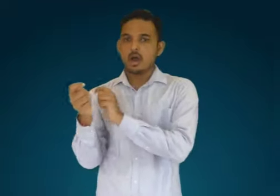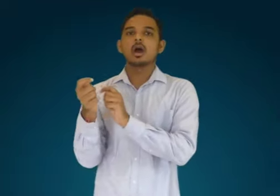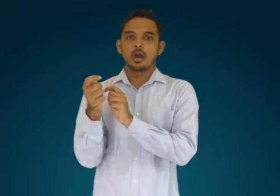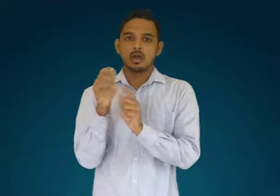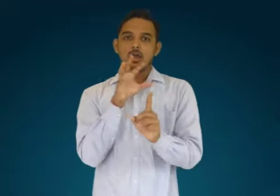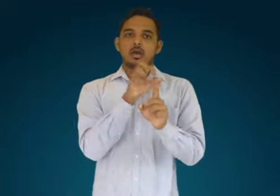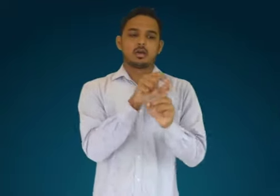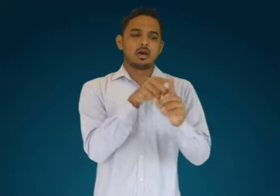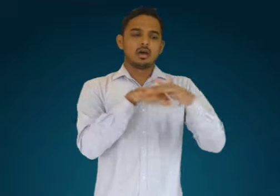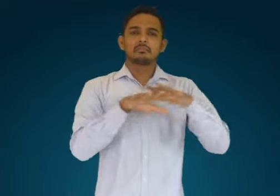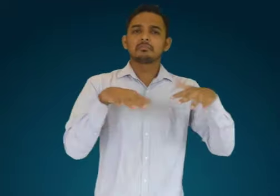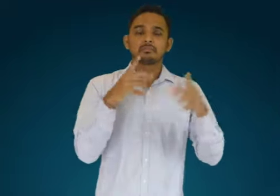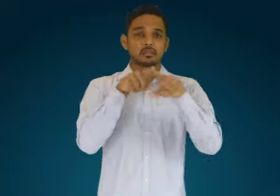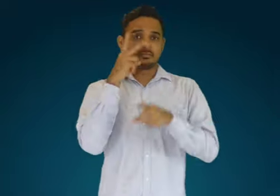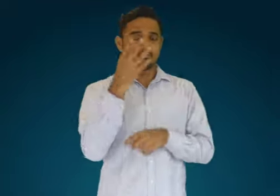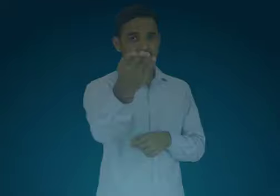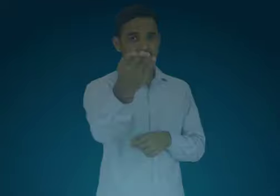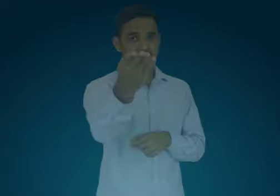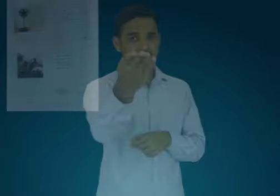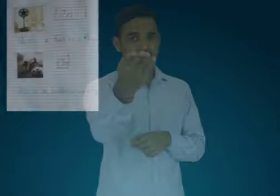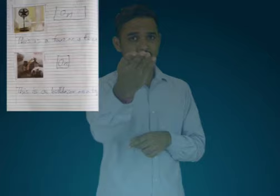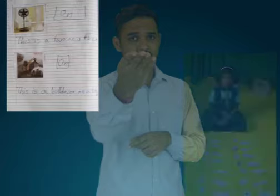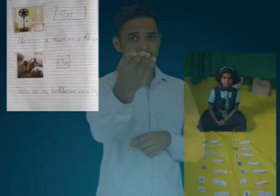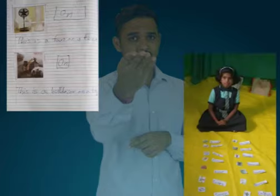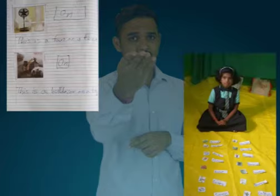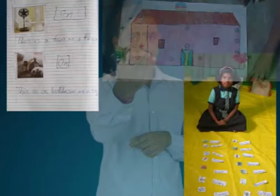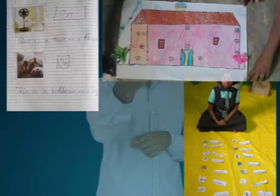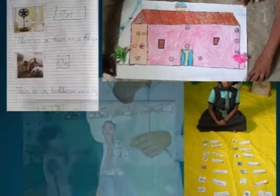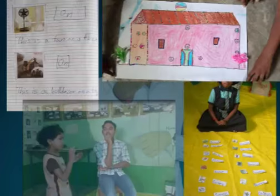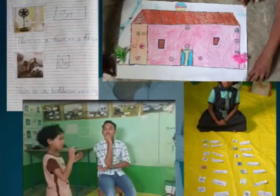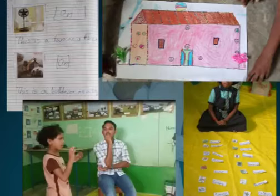art projects etc this helped in identifying areas of